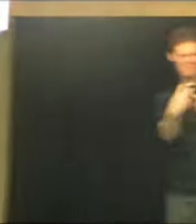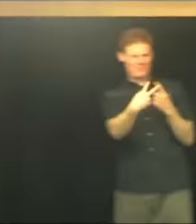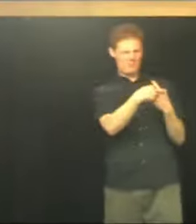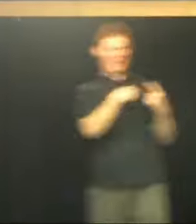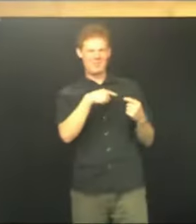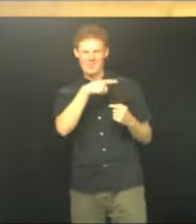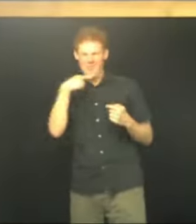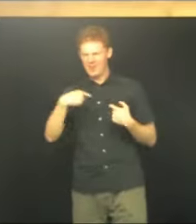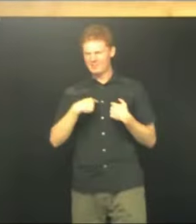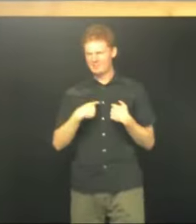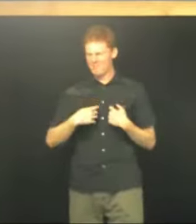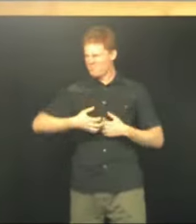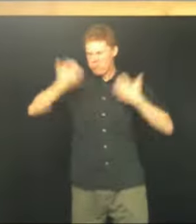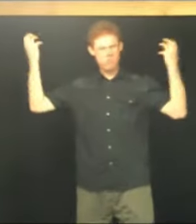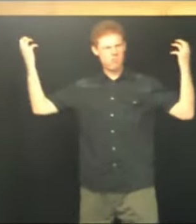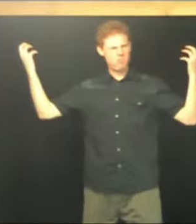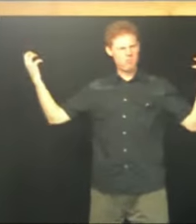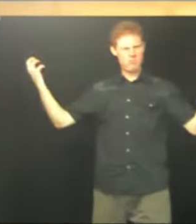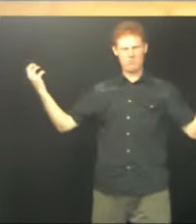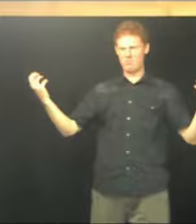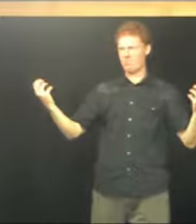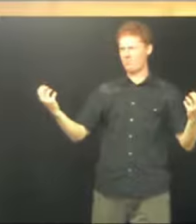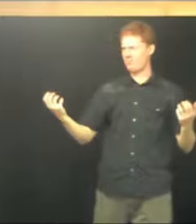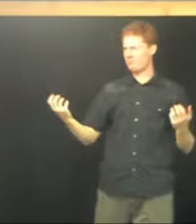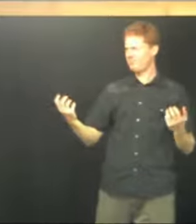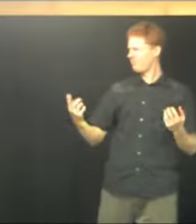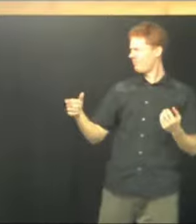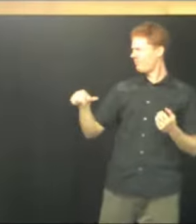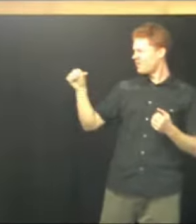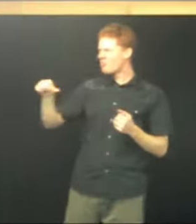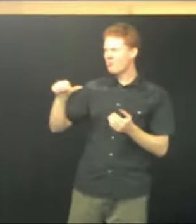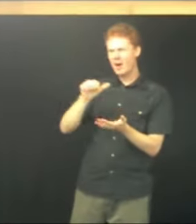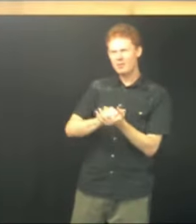Perhaps you are angry at a co worker they betrayed you, or lied to you